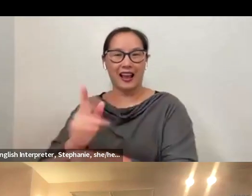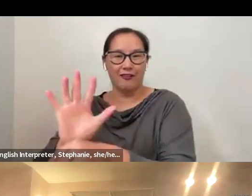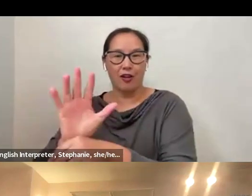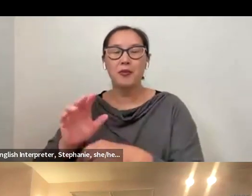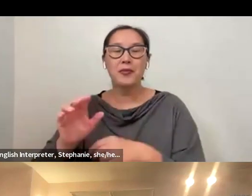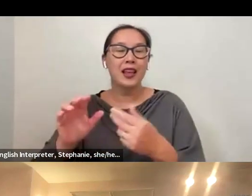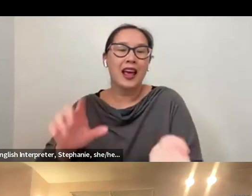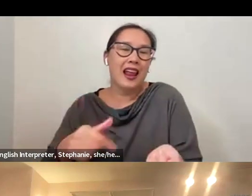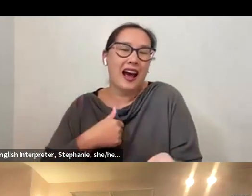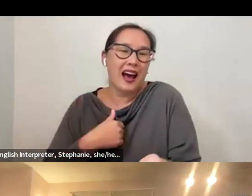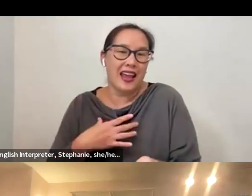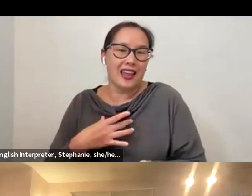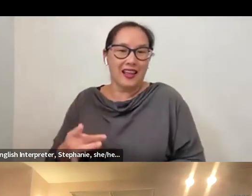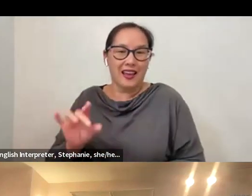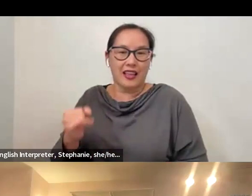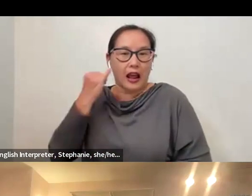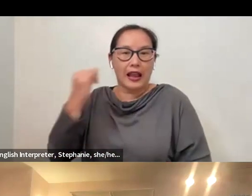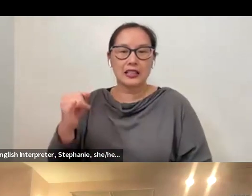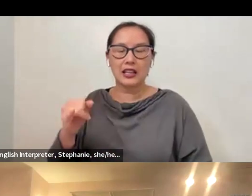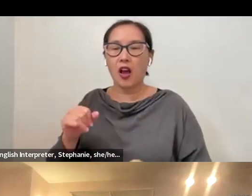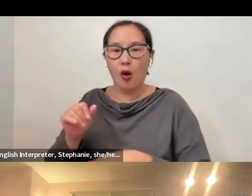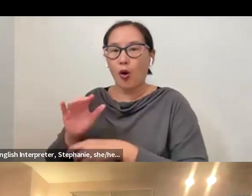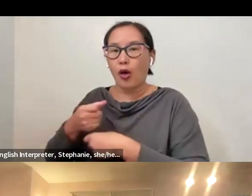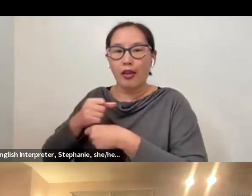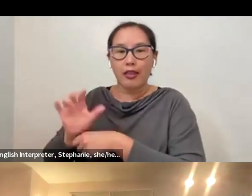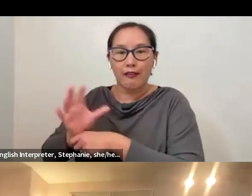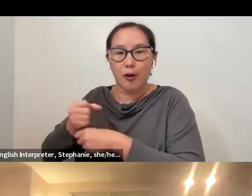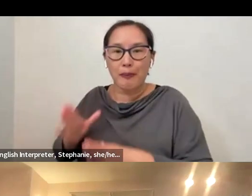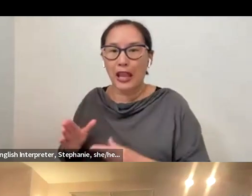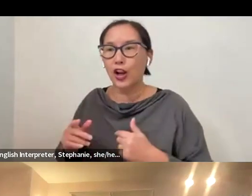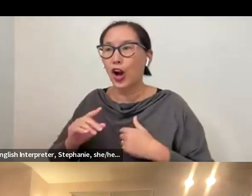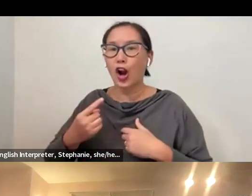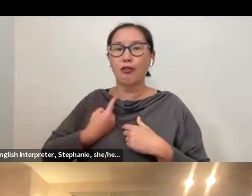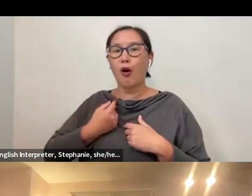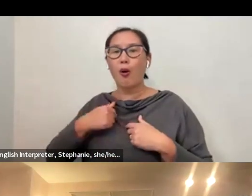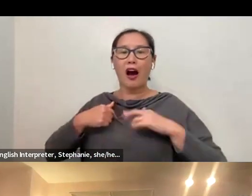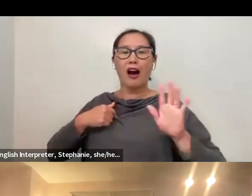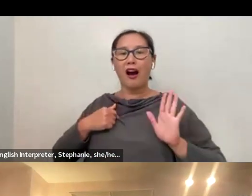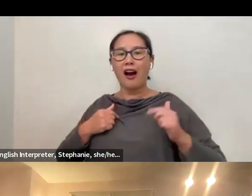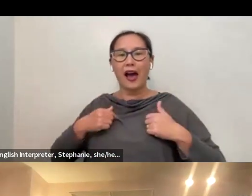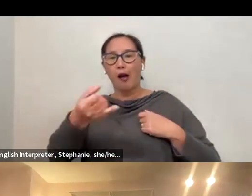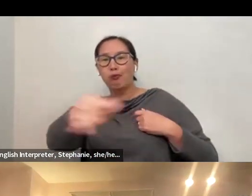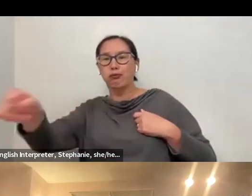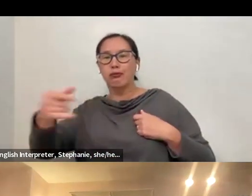supposed to be an observer, like this filmmaker spent years with her characters. She really got to know them.